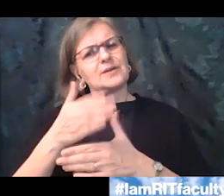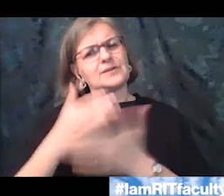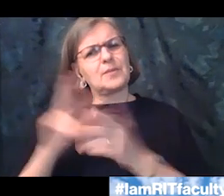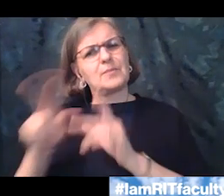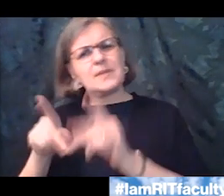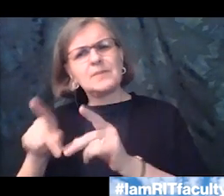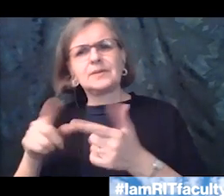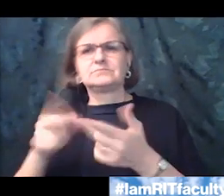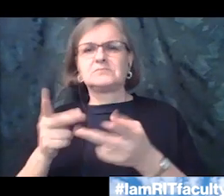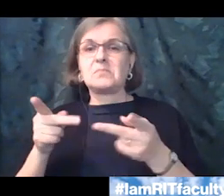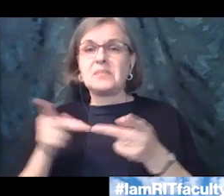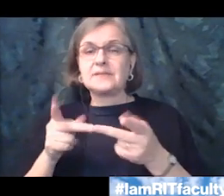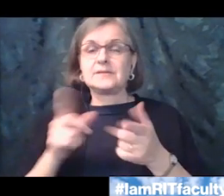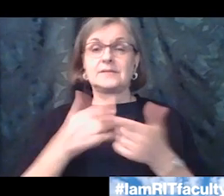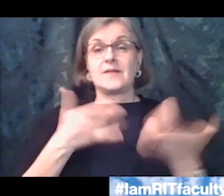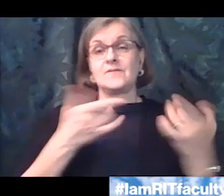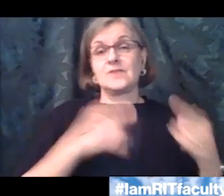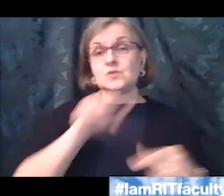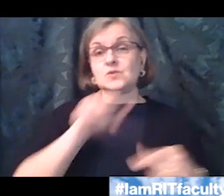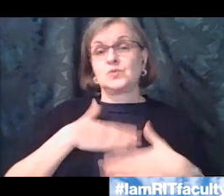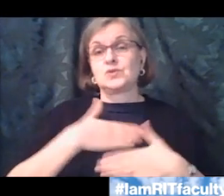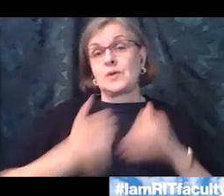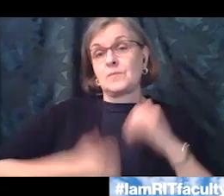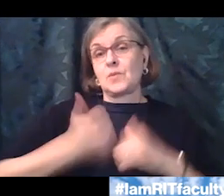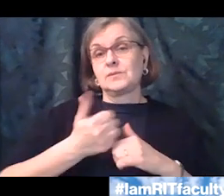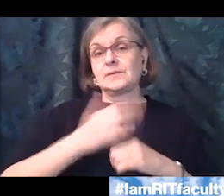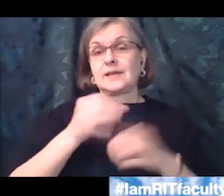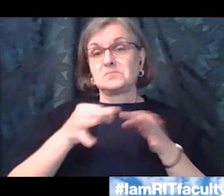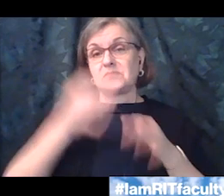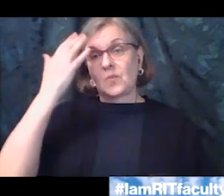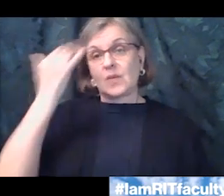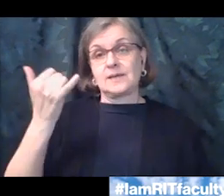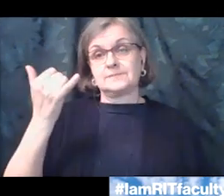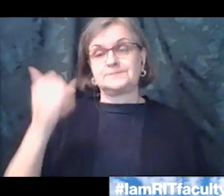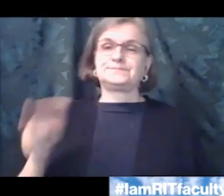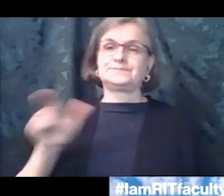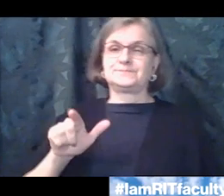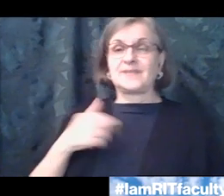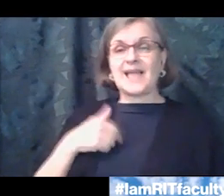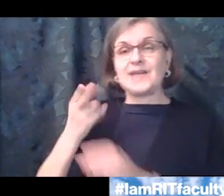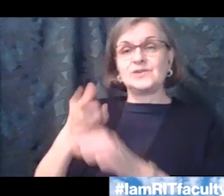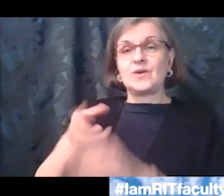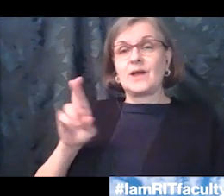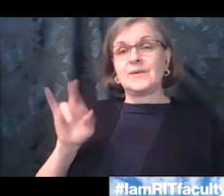you enjoy the most and why? Well I joined RIT approximately two years ago,